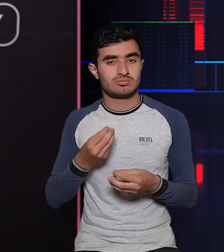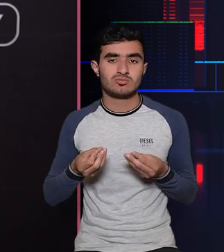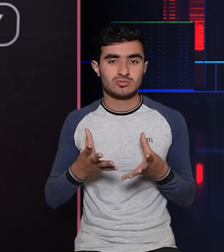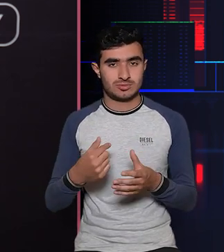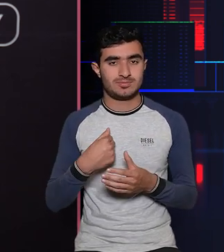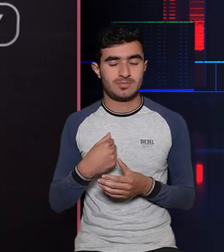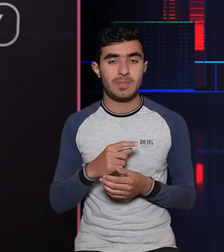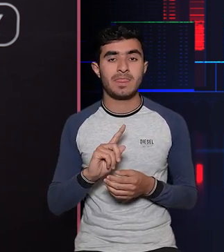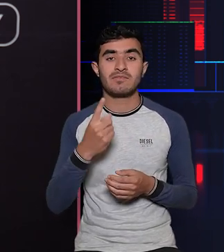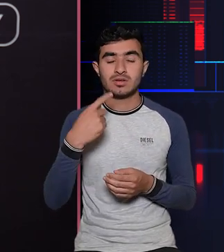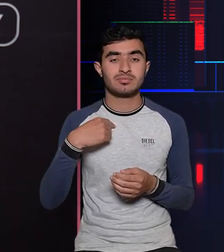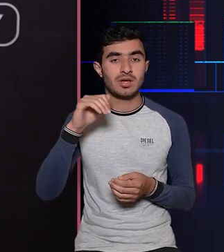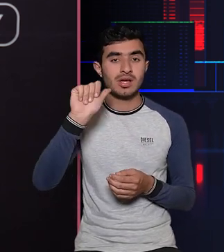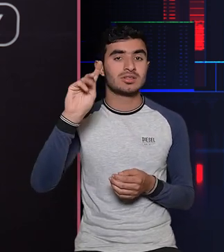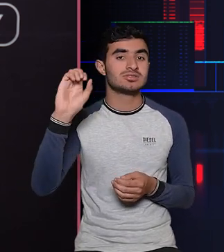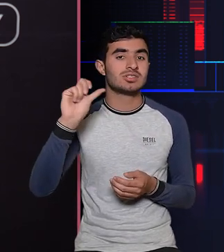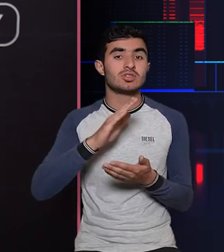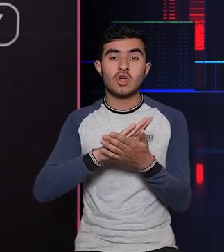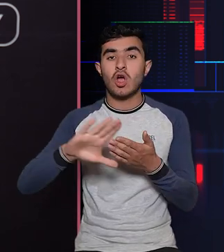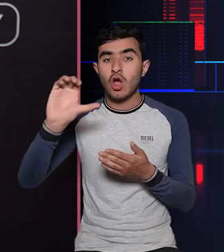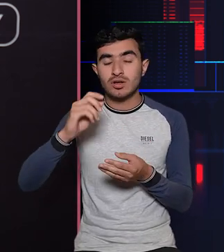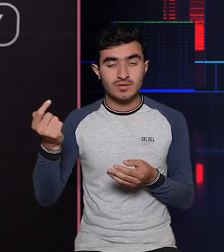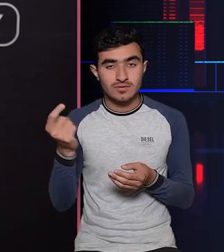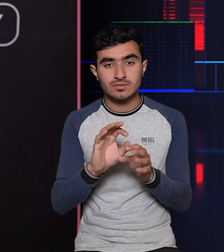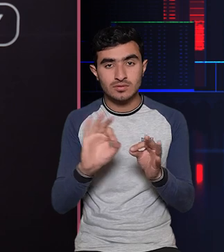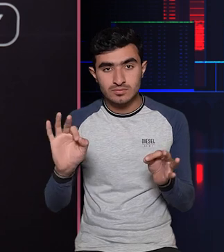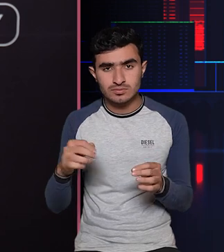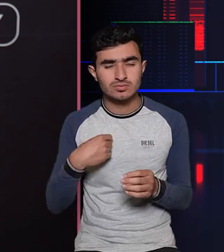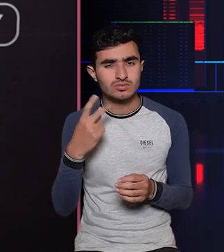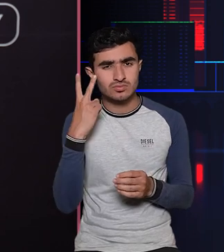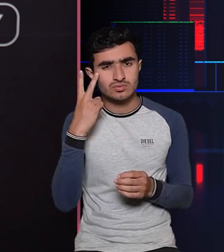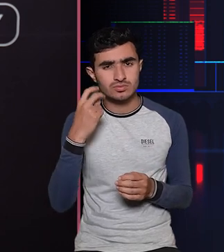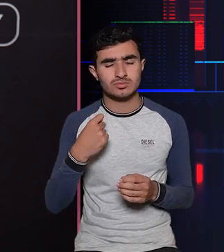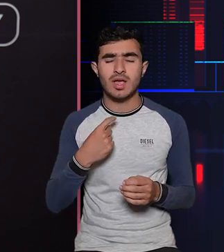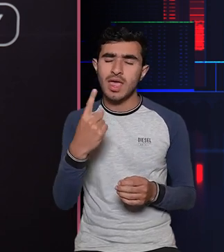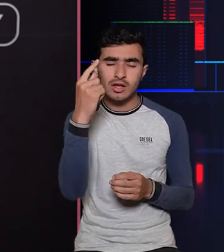Aitchison, I just had one goal because I also used to watch my seniors and they had this